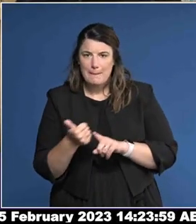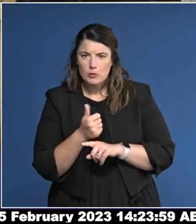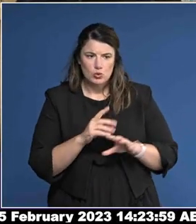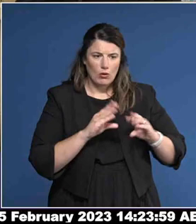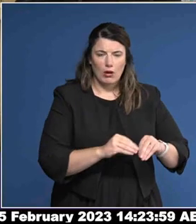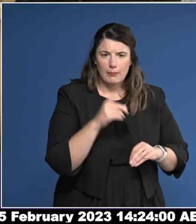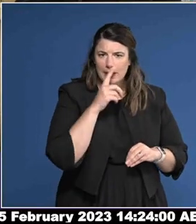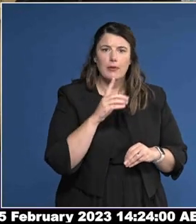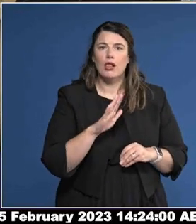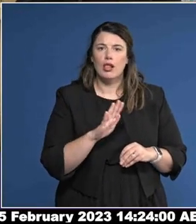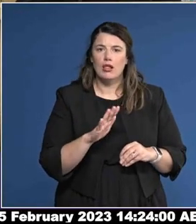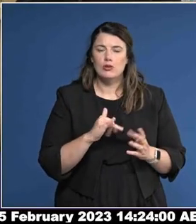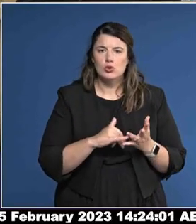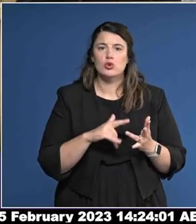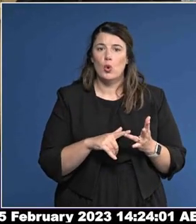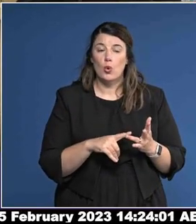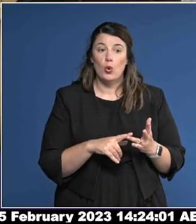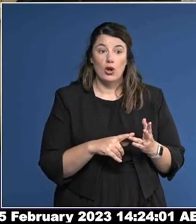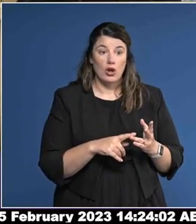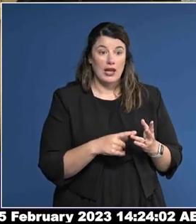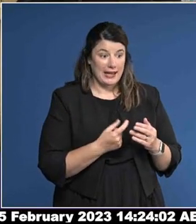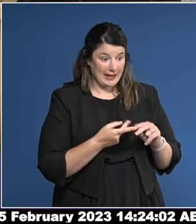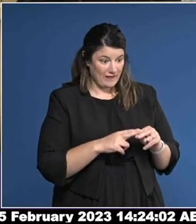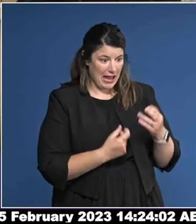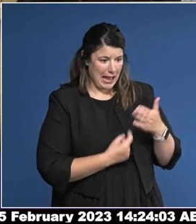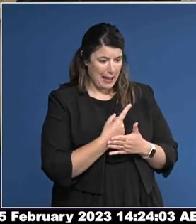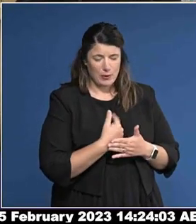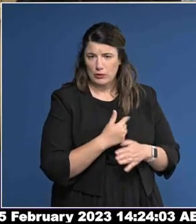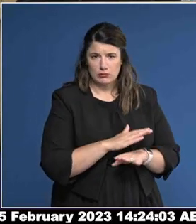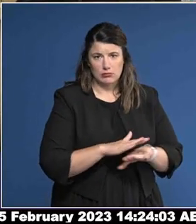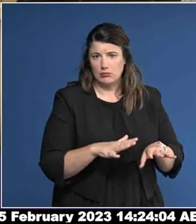occasions where a person is subject to ill-treatment in our services.